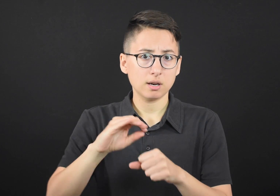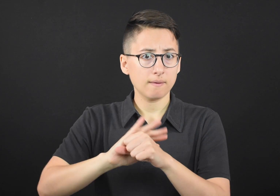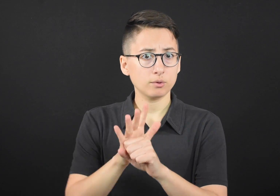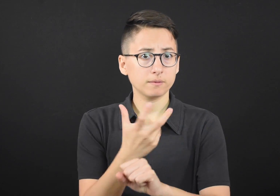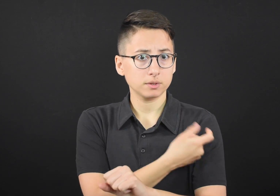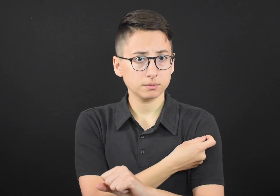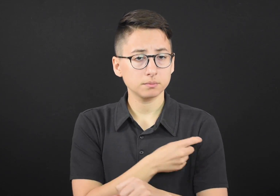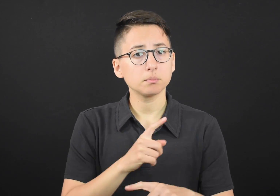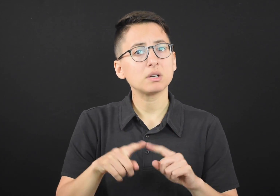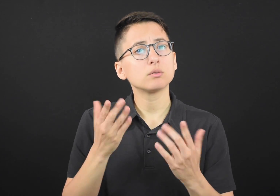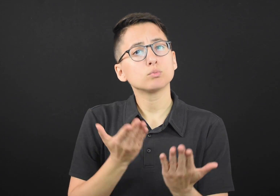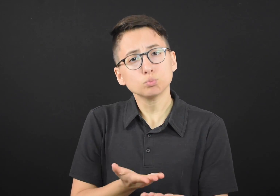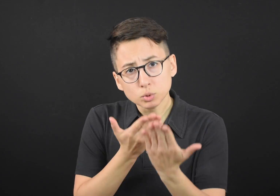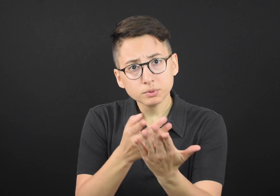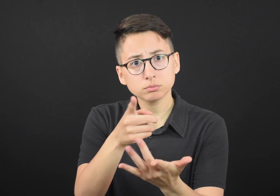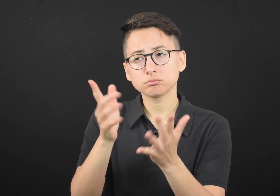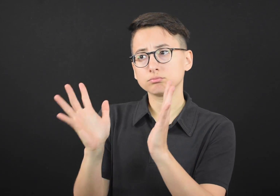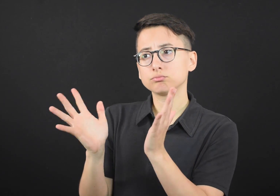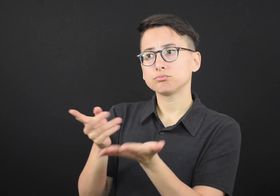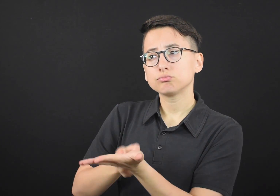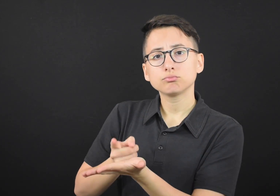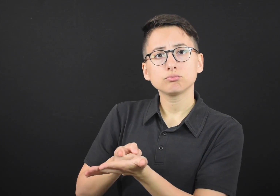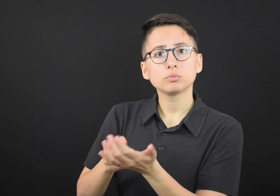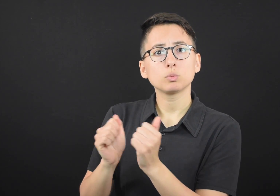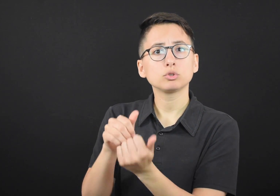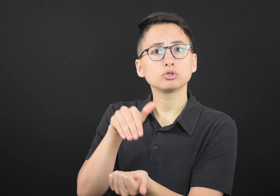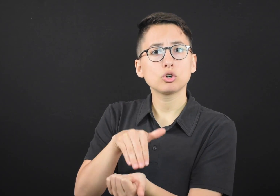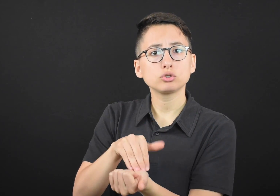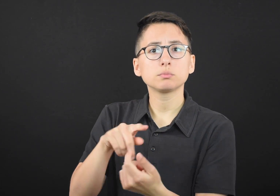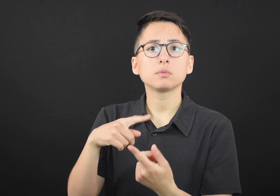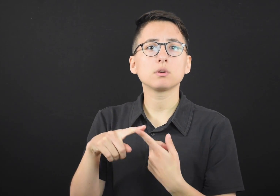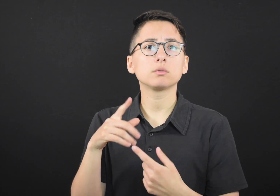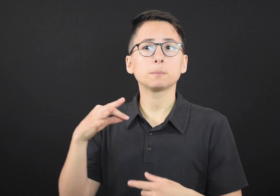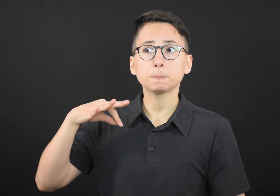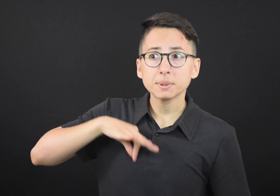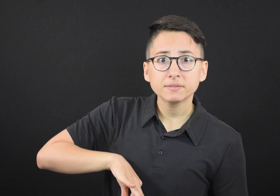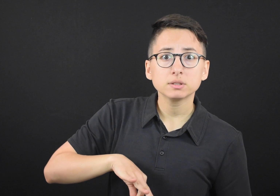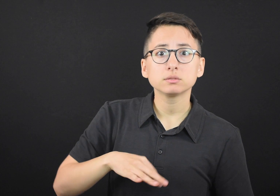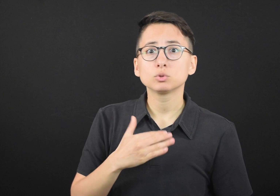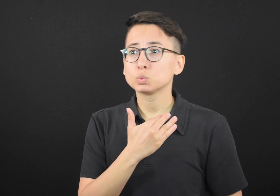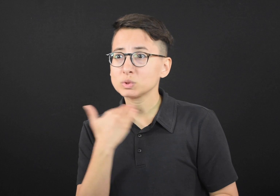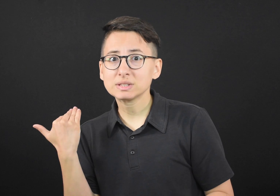they discuss the risks and benefits of getting the vaccine with their doctor.